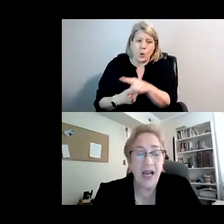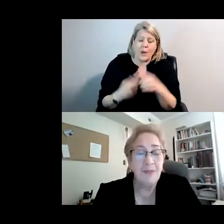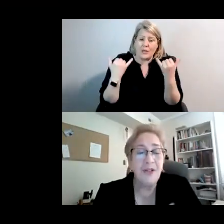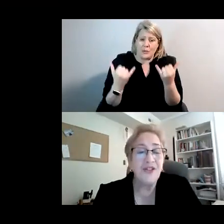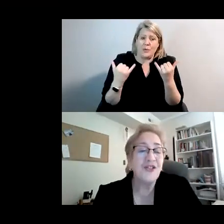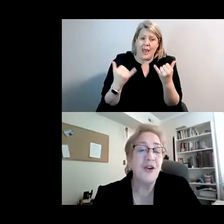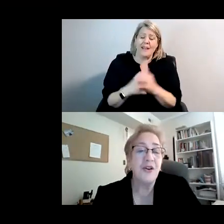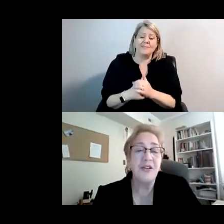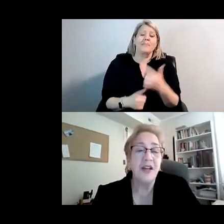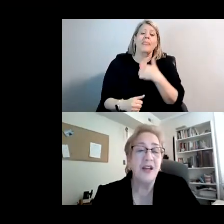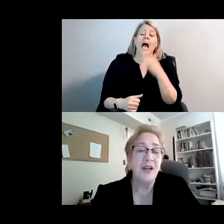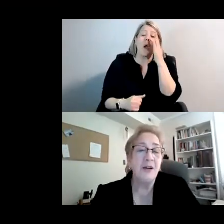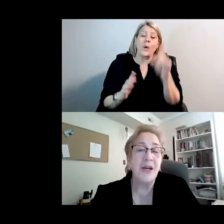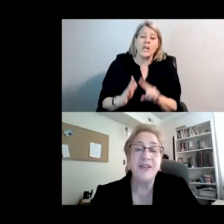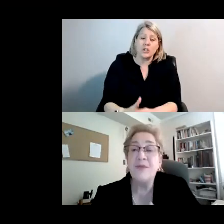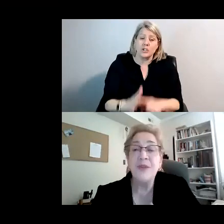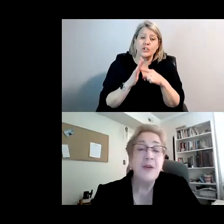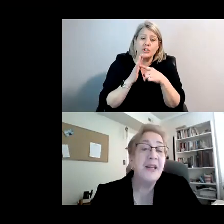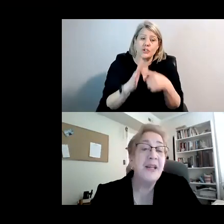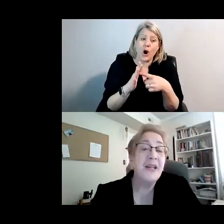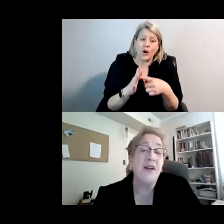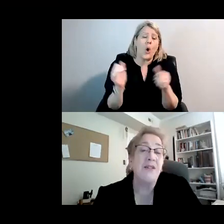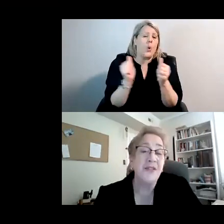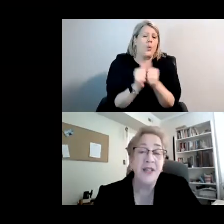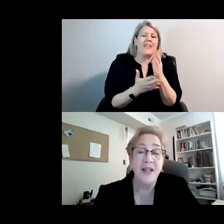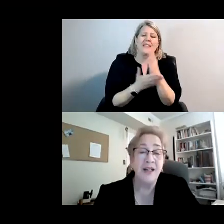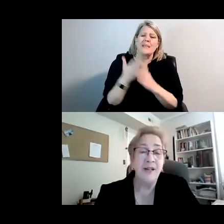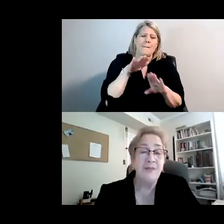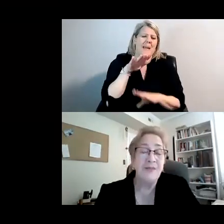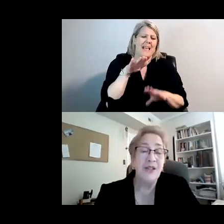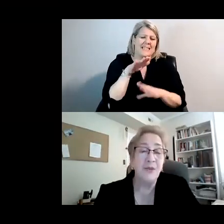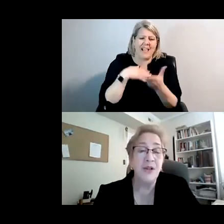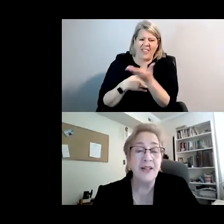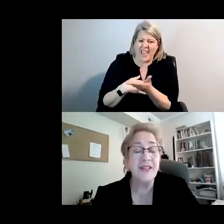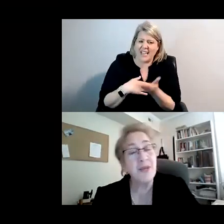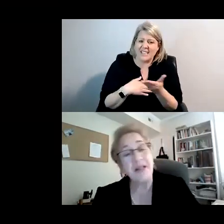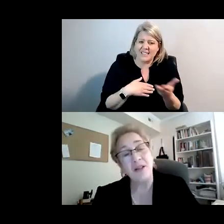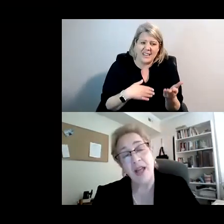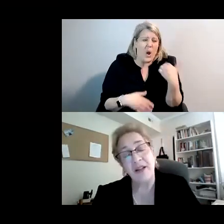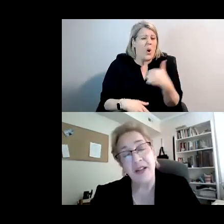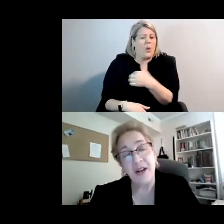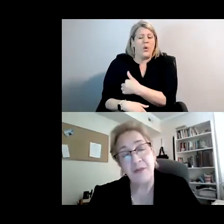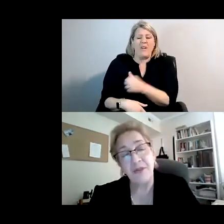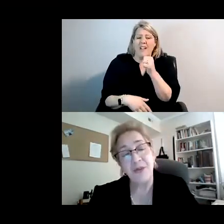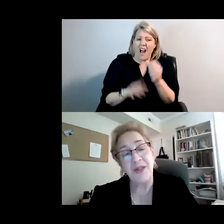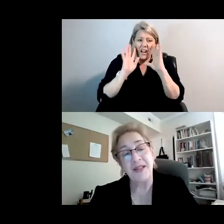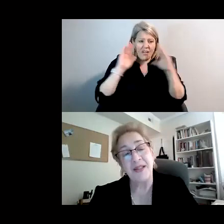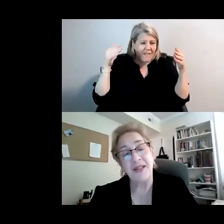I'm gonna start by some very basic stuff. You know, we're not going to spend a lot of time